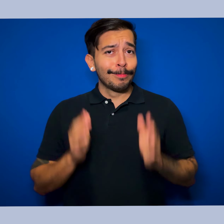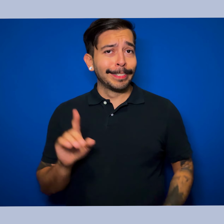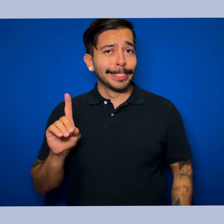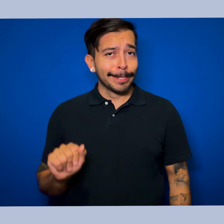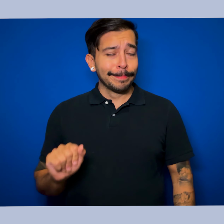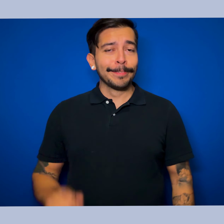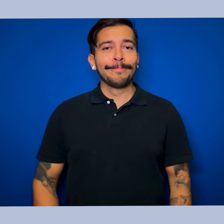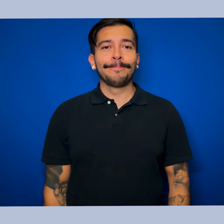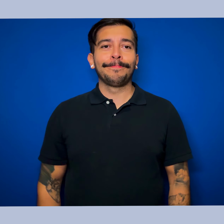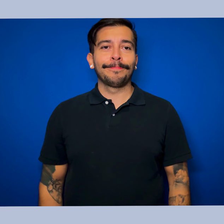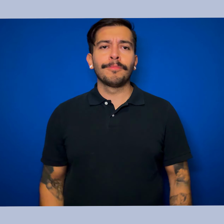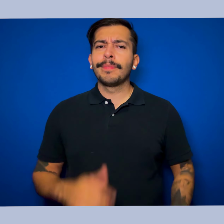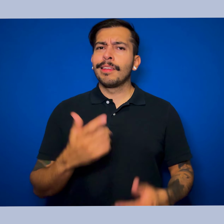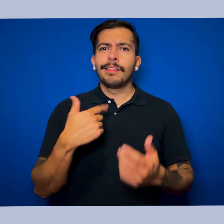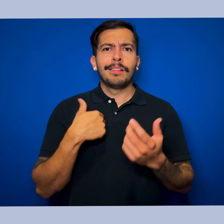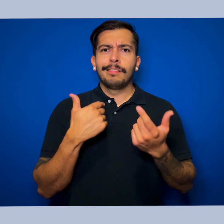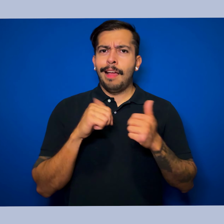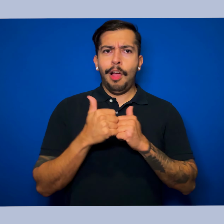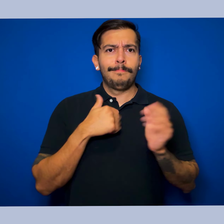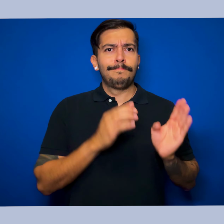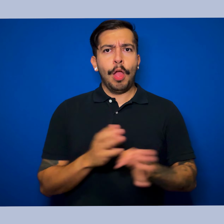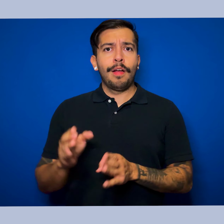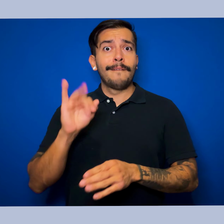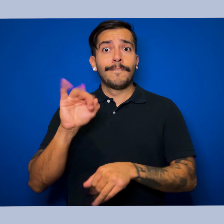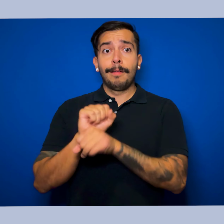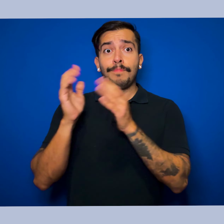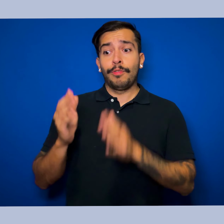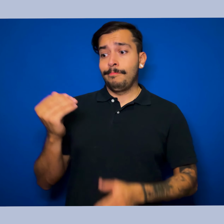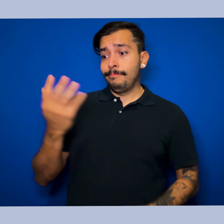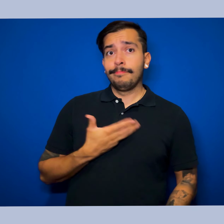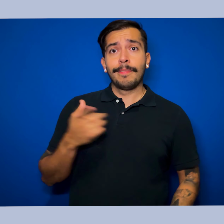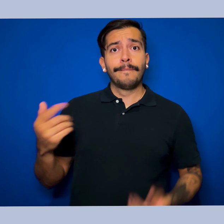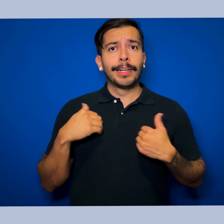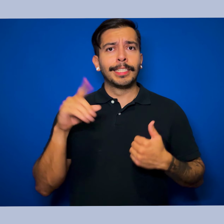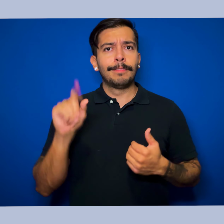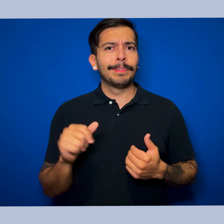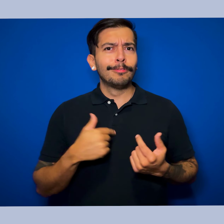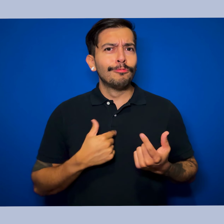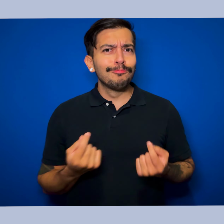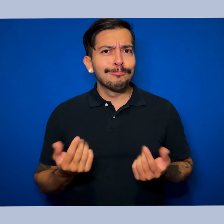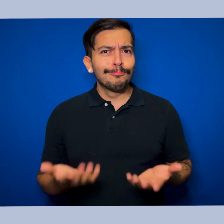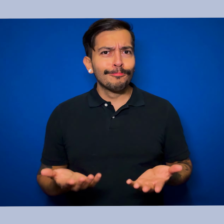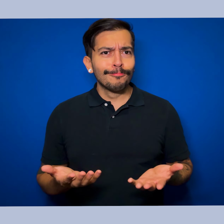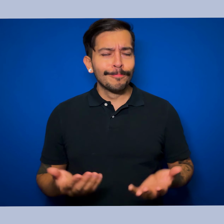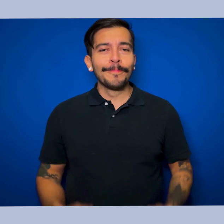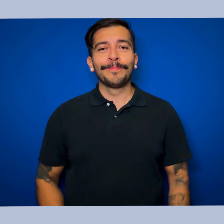with disabilities. How can I be prepared if an employee tells me they have a disability?